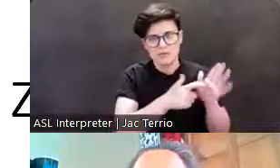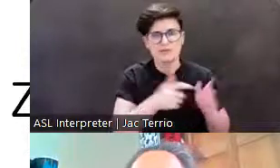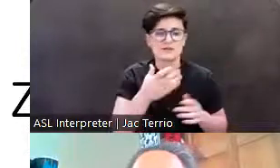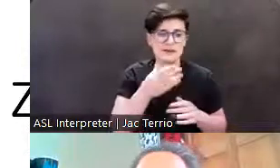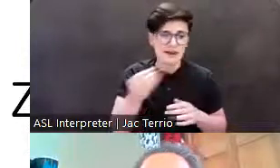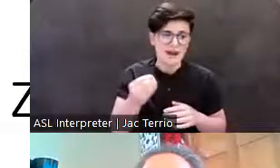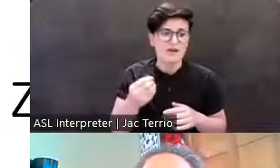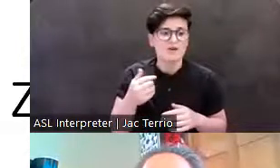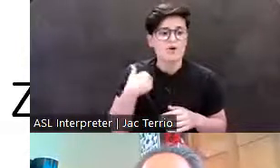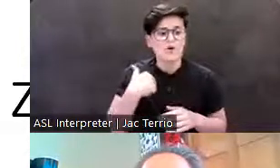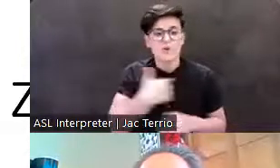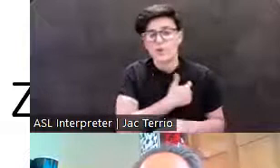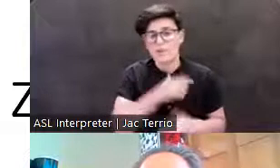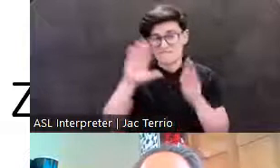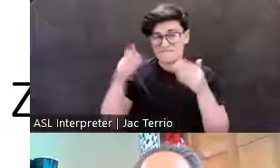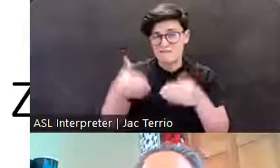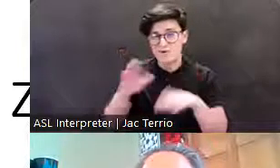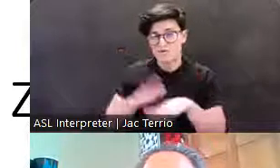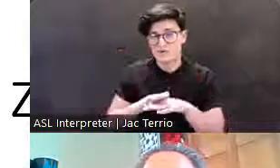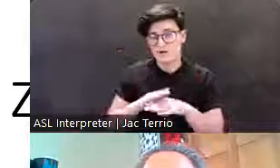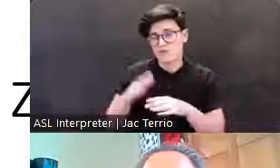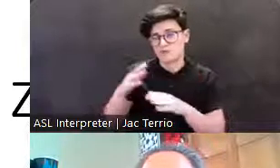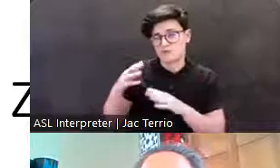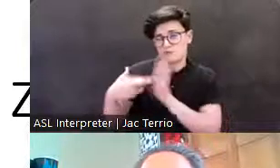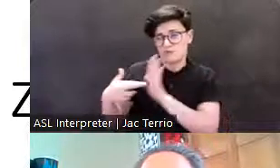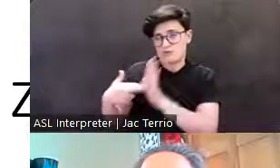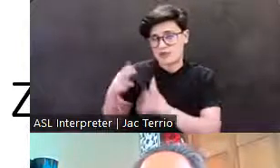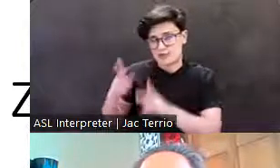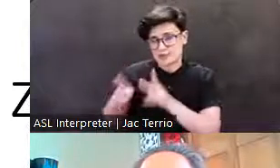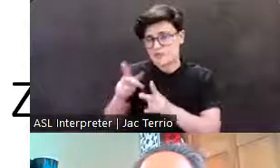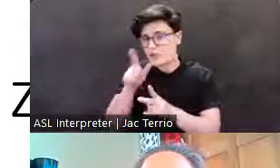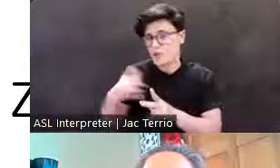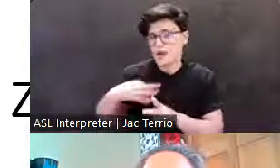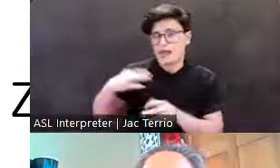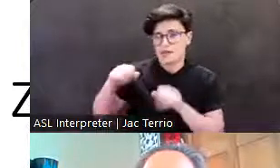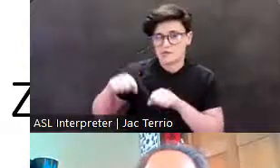We focus on representing people who are eligible for mental health services from the Department